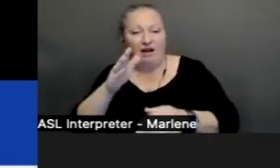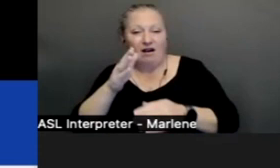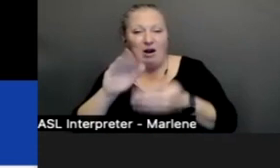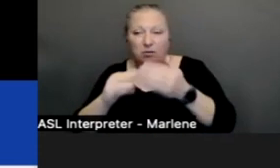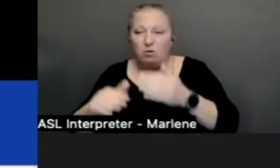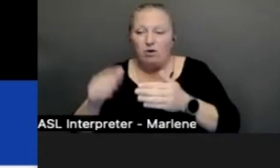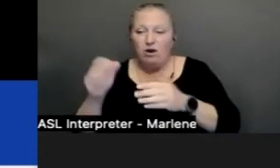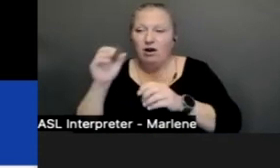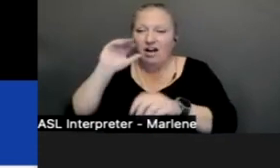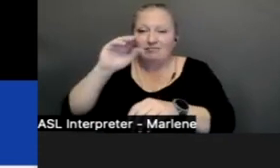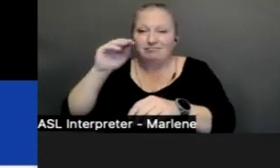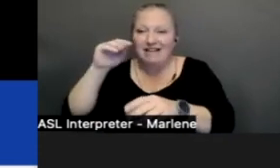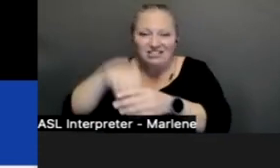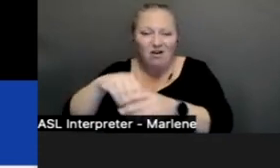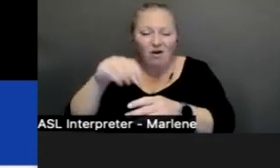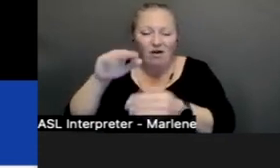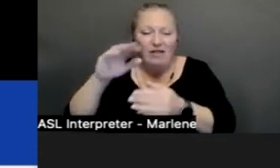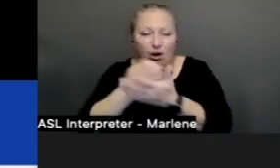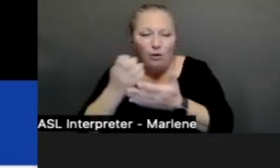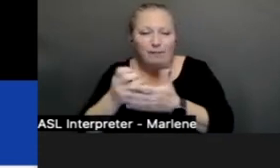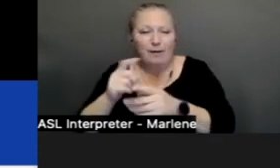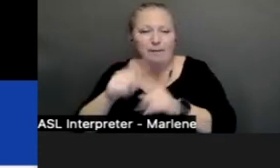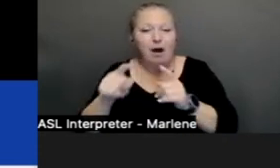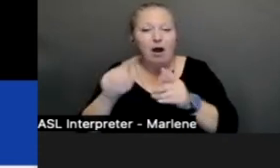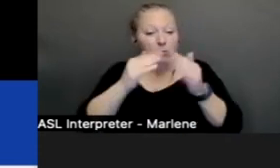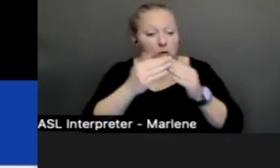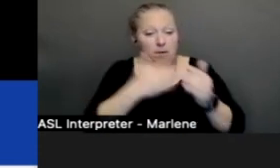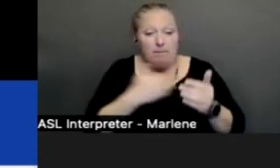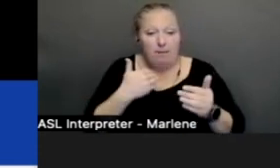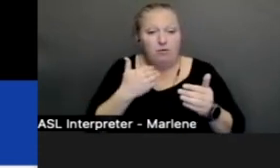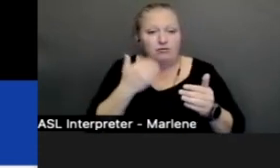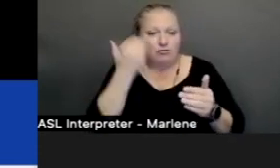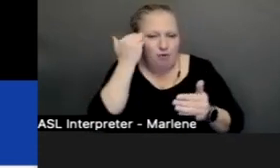the local community members of this one company just come in and and do the work and then. They